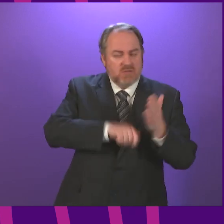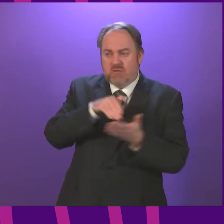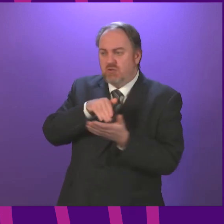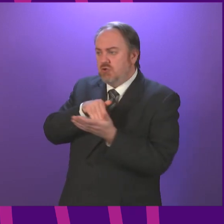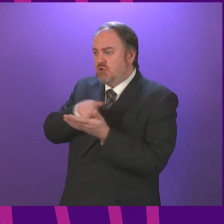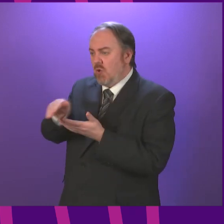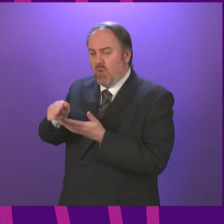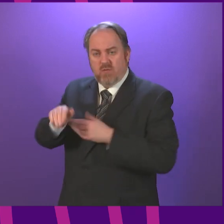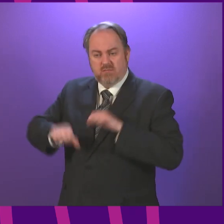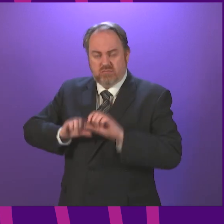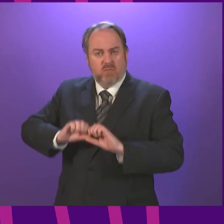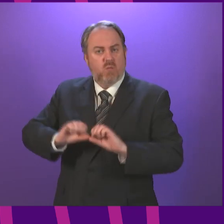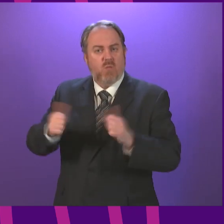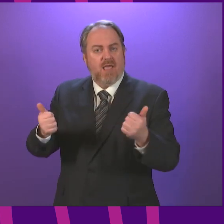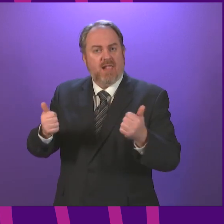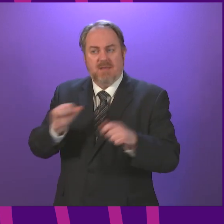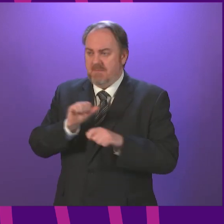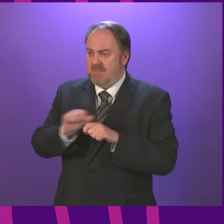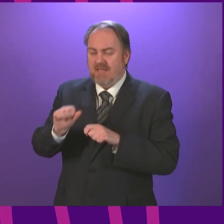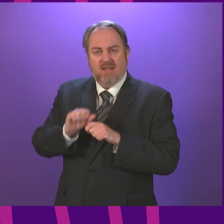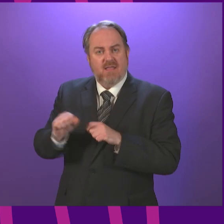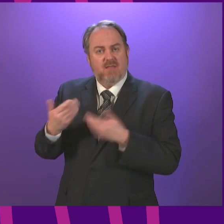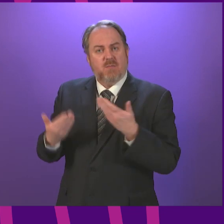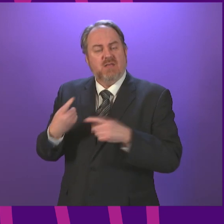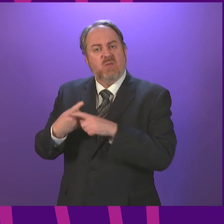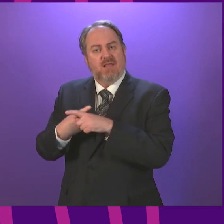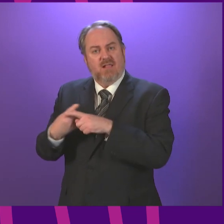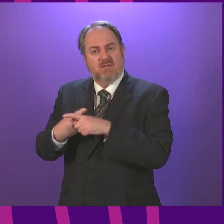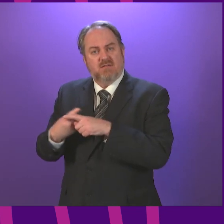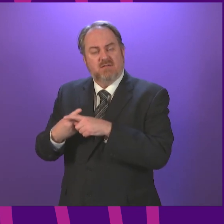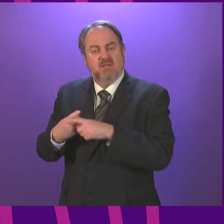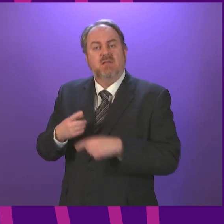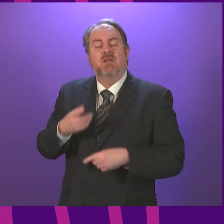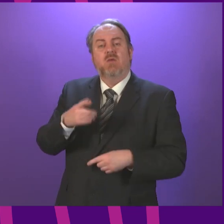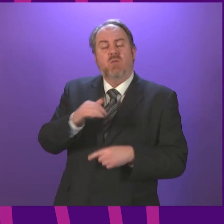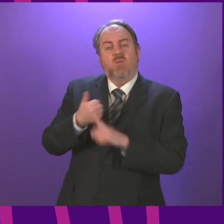From 1 April, the progressive rates and bands will continue to support first-time buyers